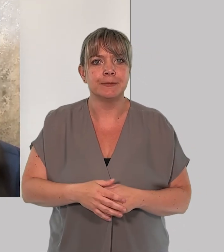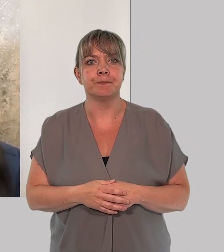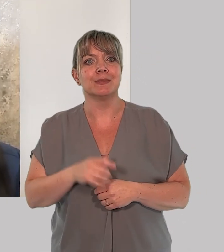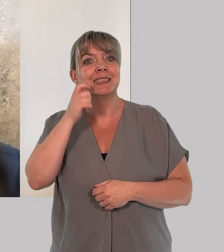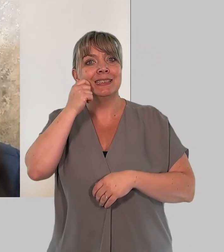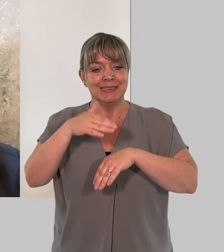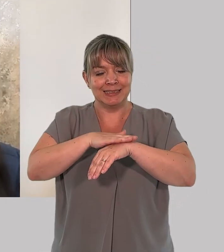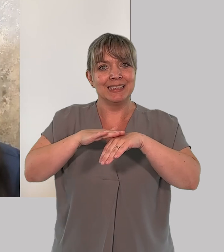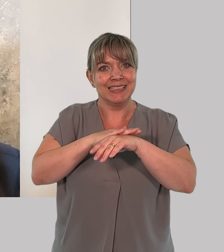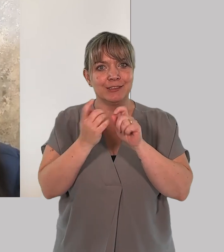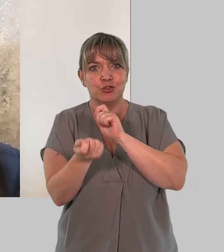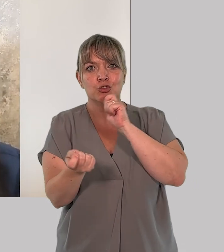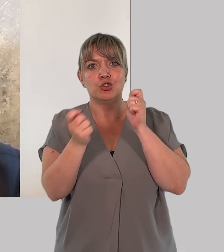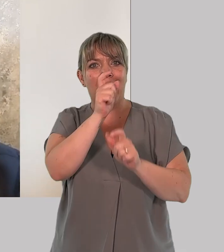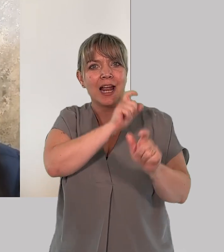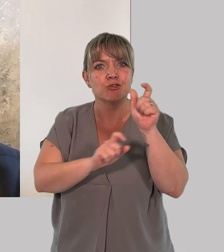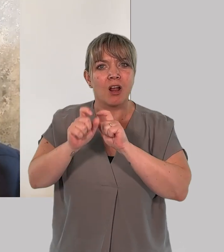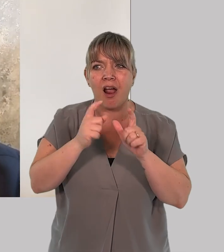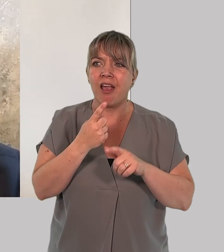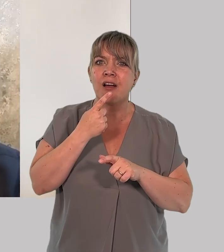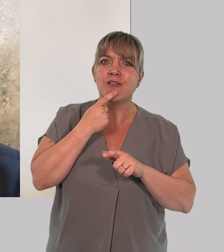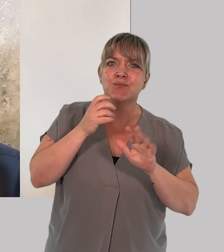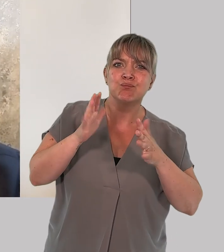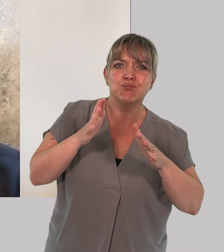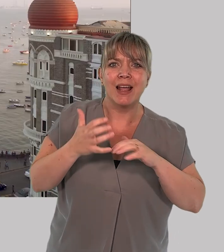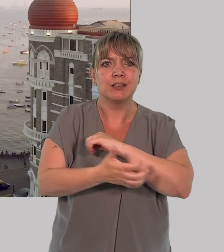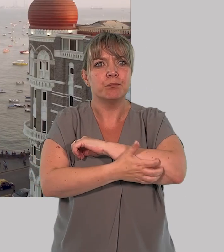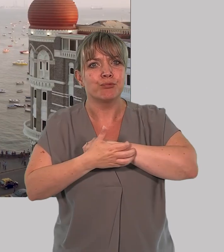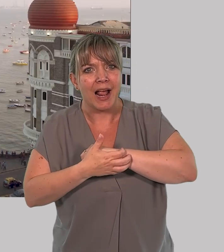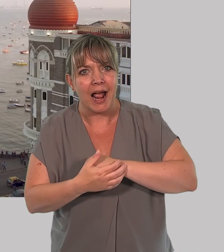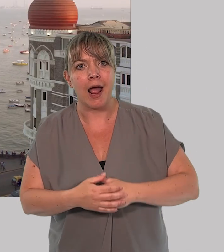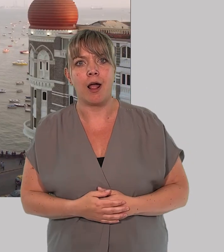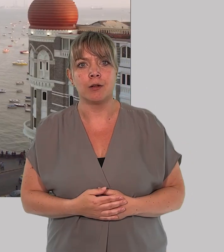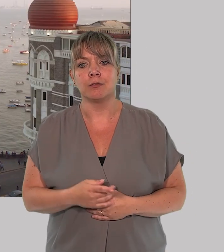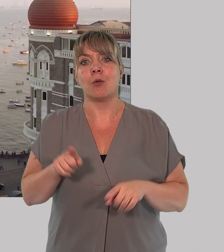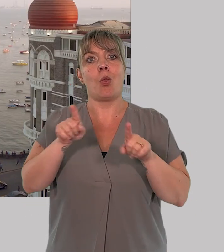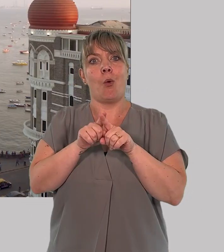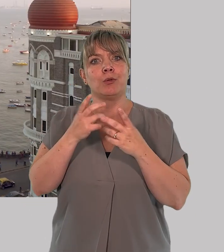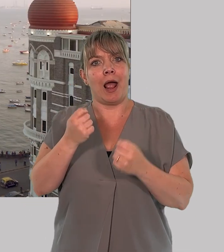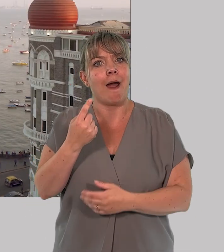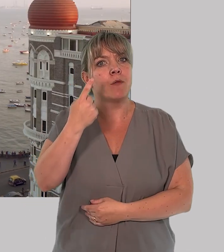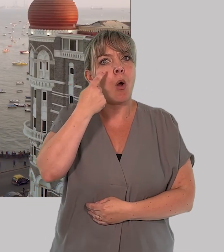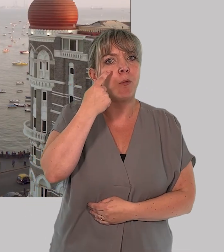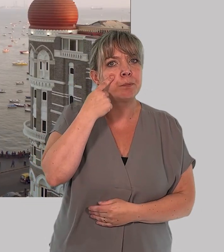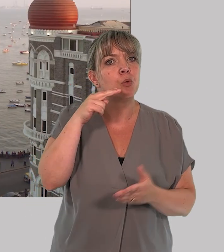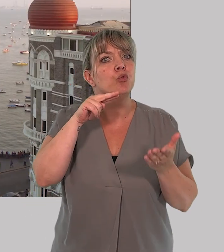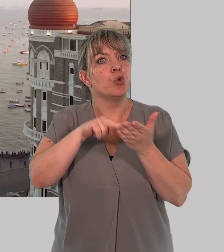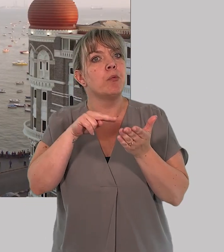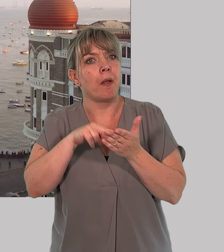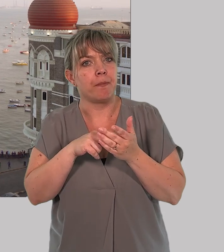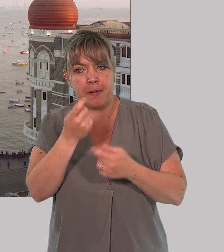My skin tone changed to a reddish brown colour. I also suffered from an optical neuropathy,